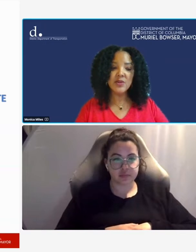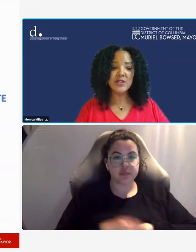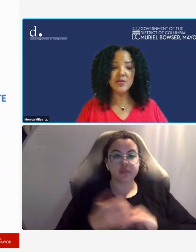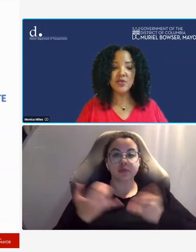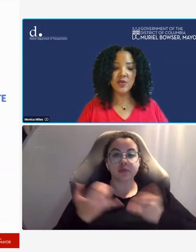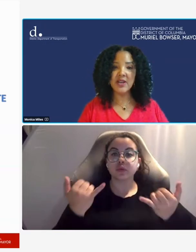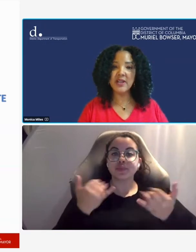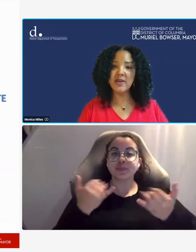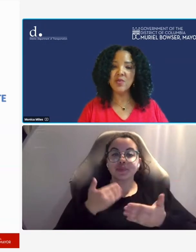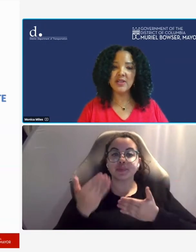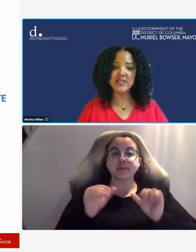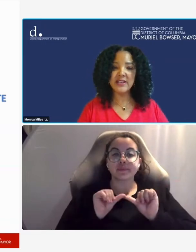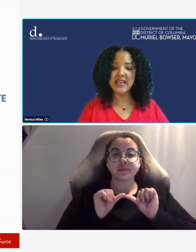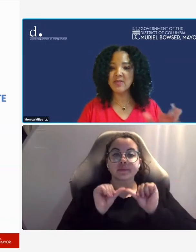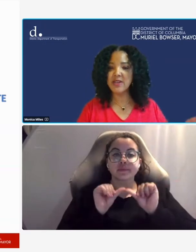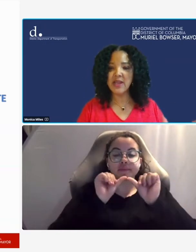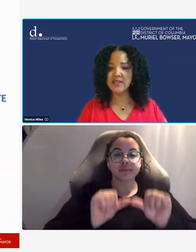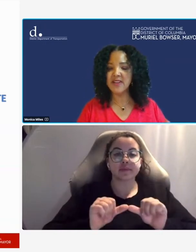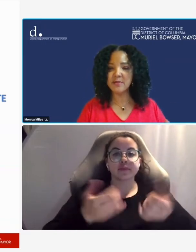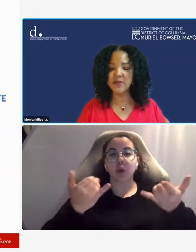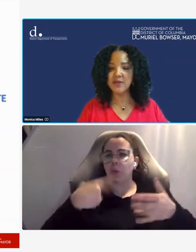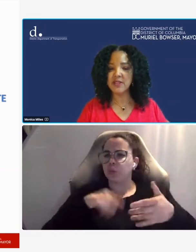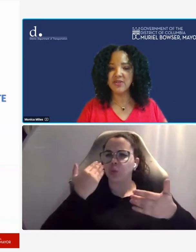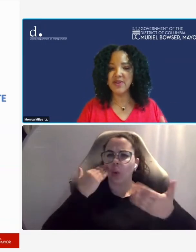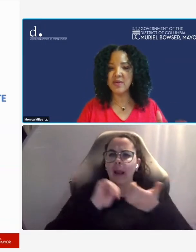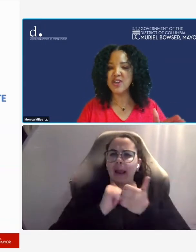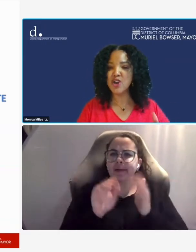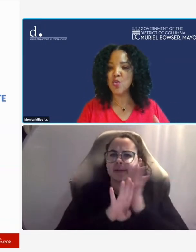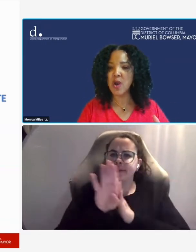move on and we're going to say now that we know how to develop the fully loaded rate we know what